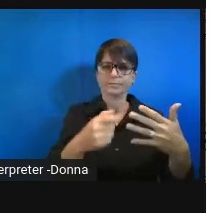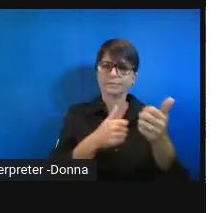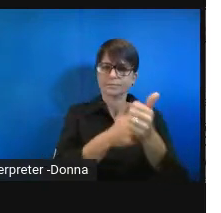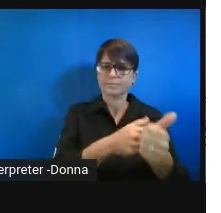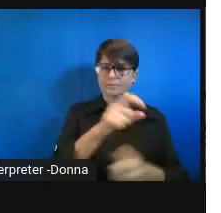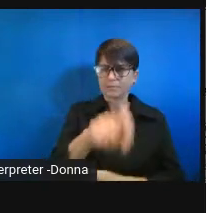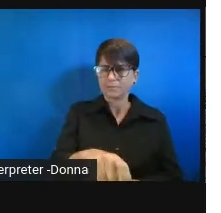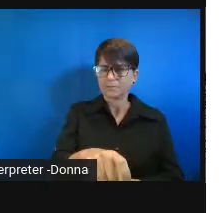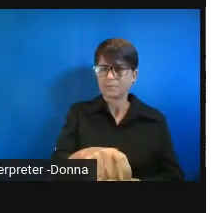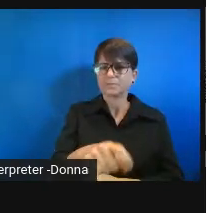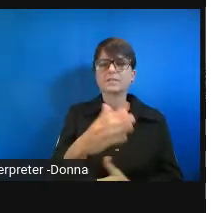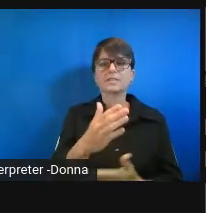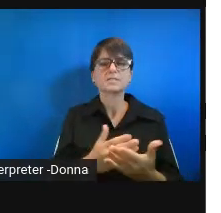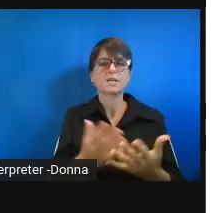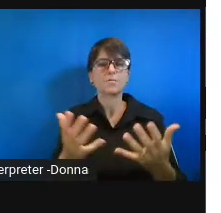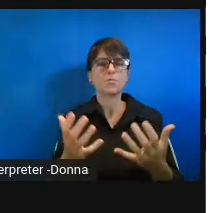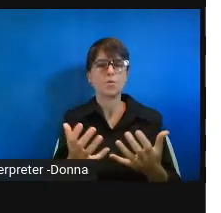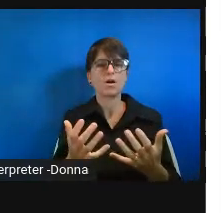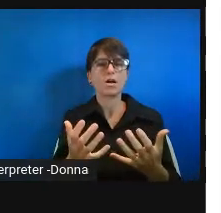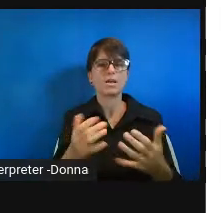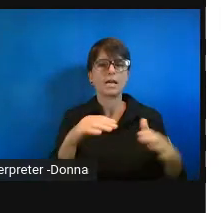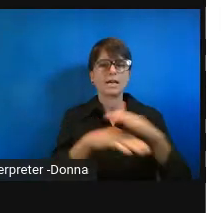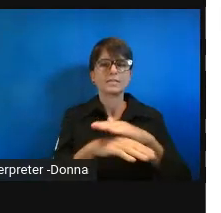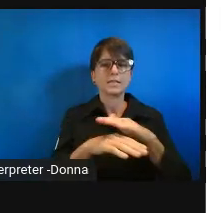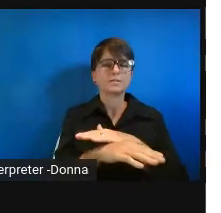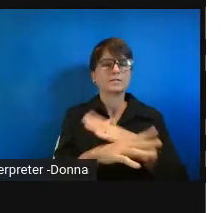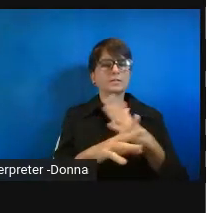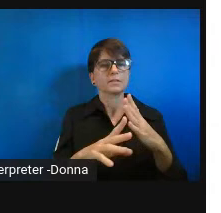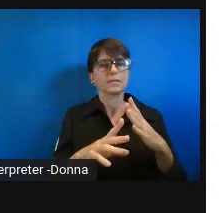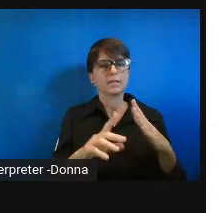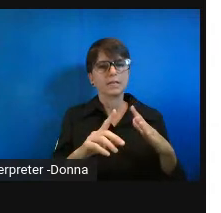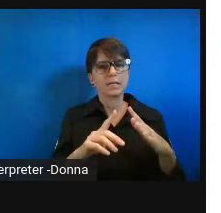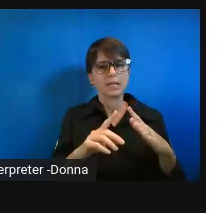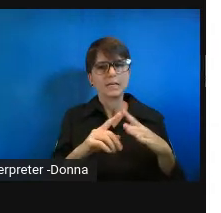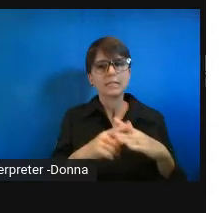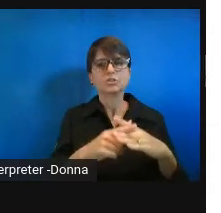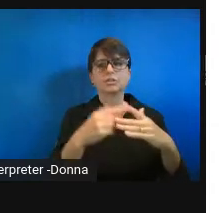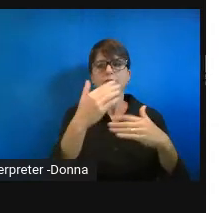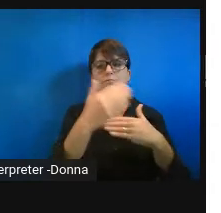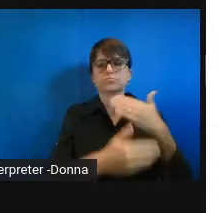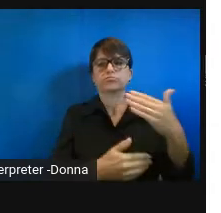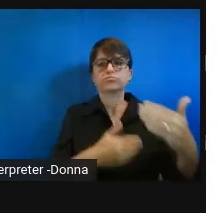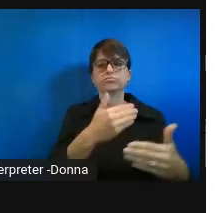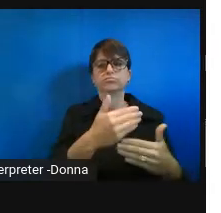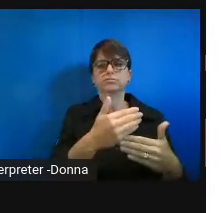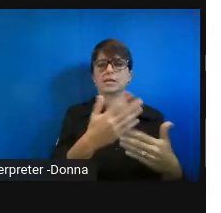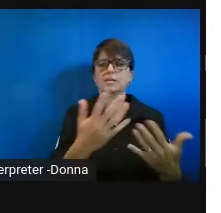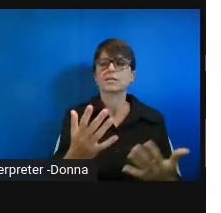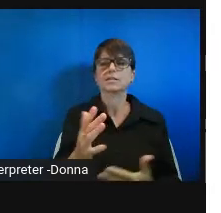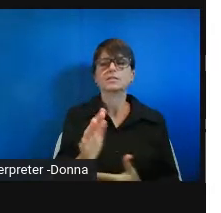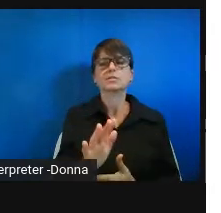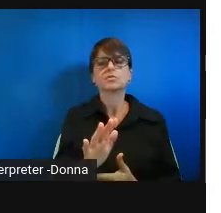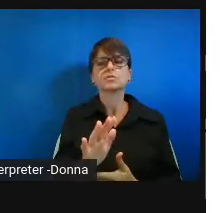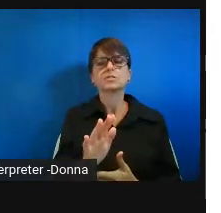to accessibility, which accessibility standards such as WCAG 2.1